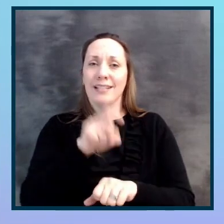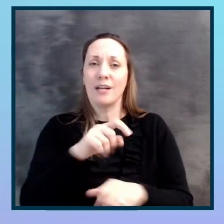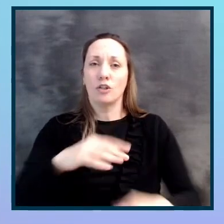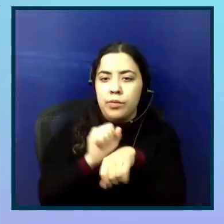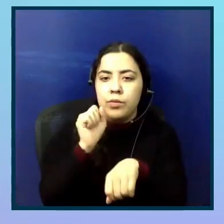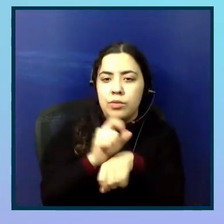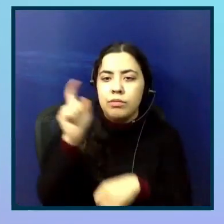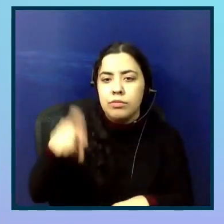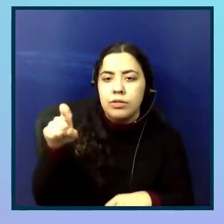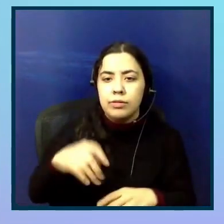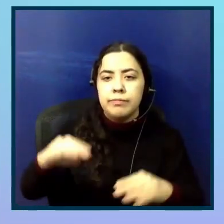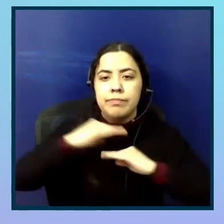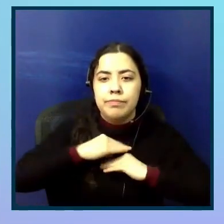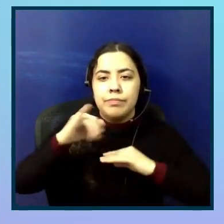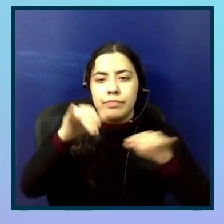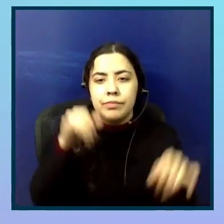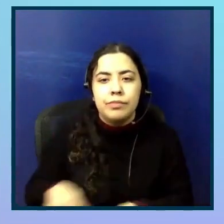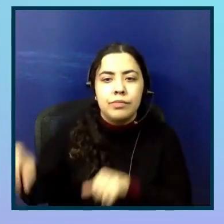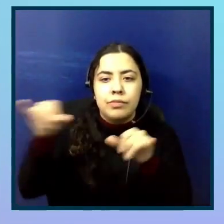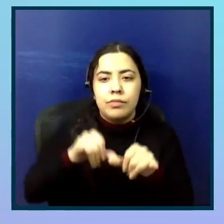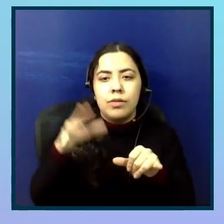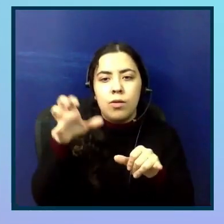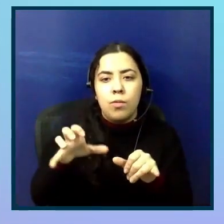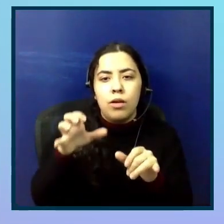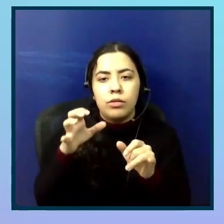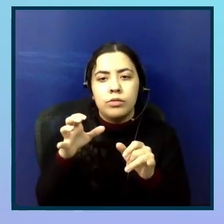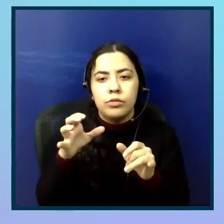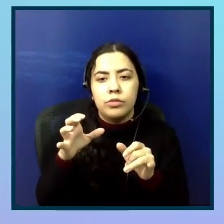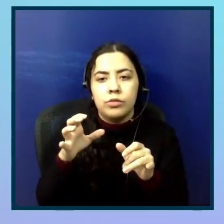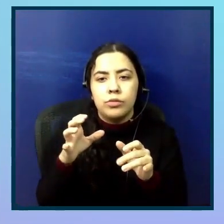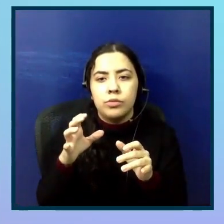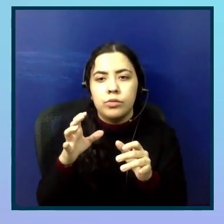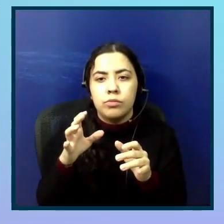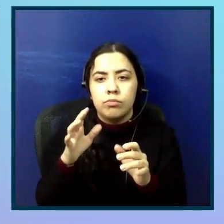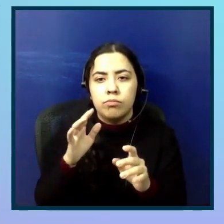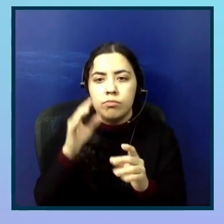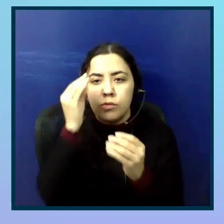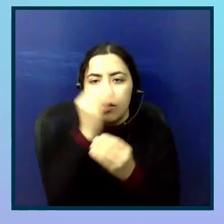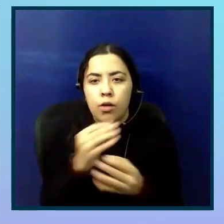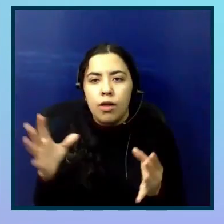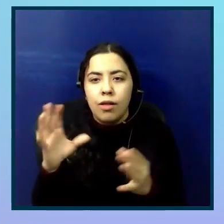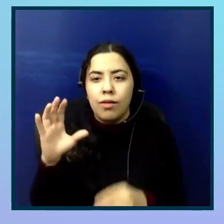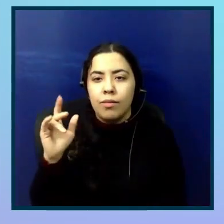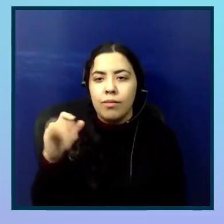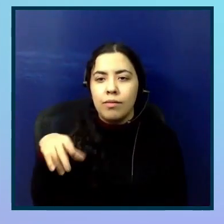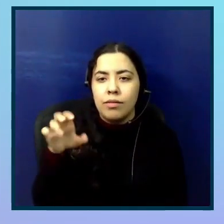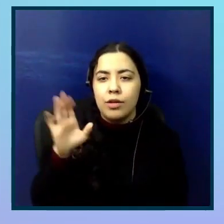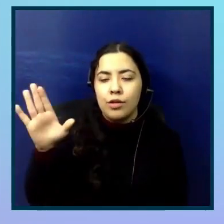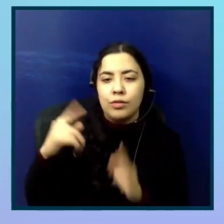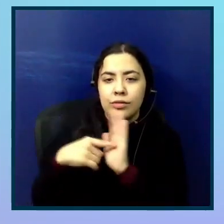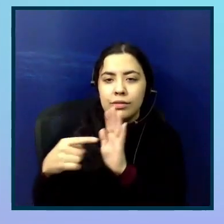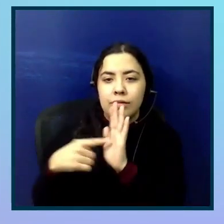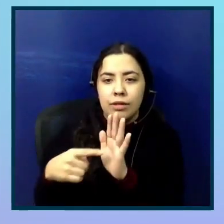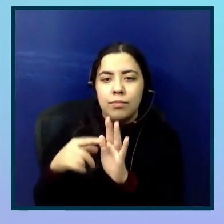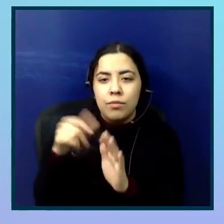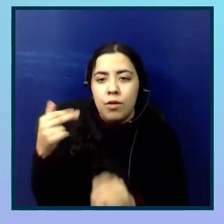And so I just wanna call out the clips example and another feature we released around the two same time were huddles, which are essentially audio calls,